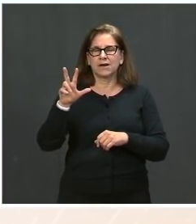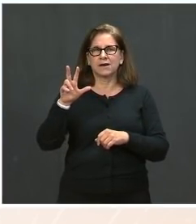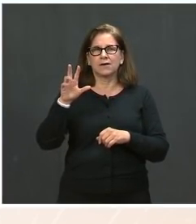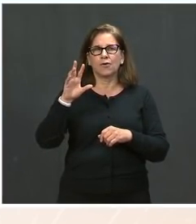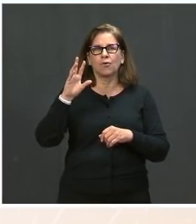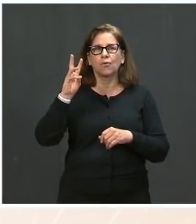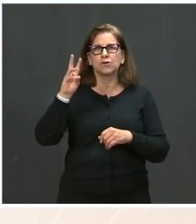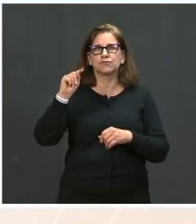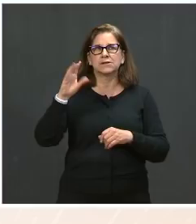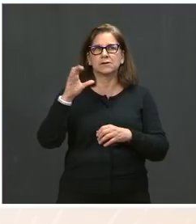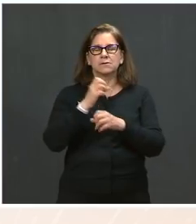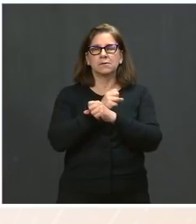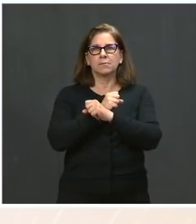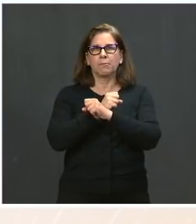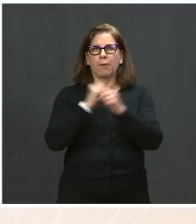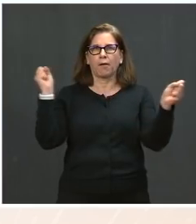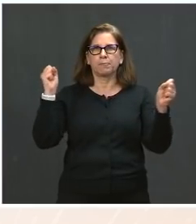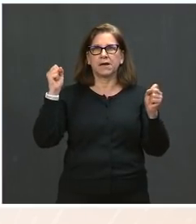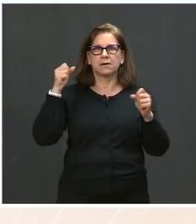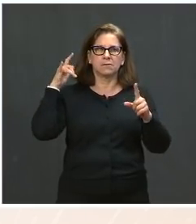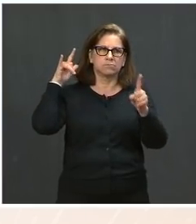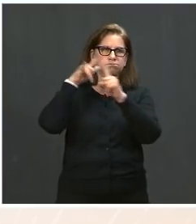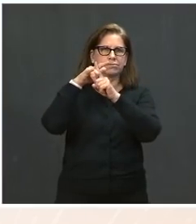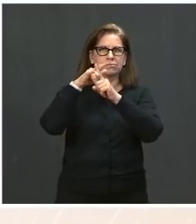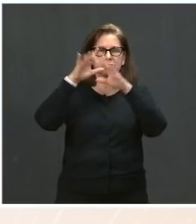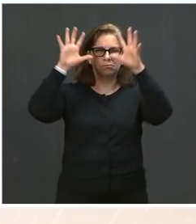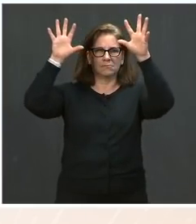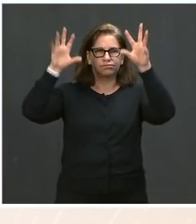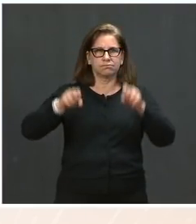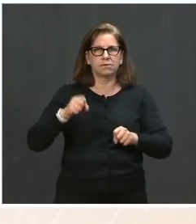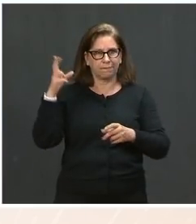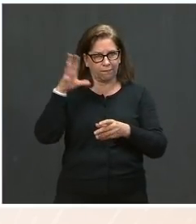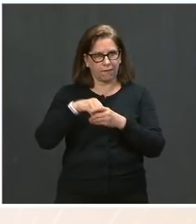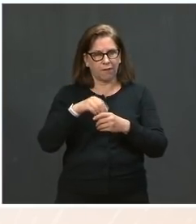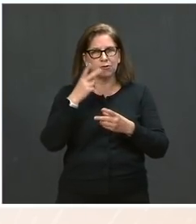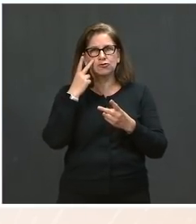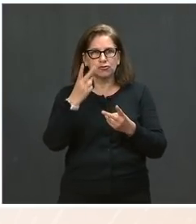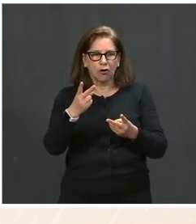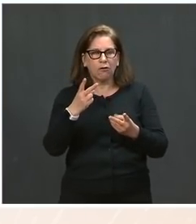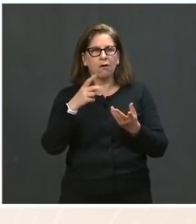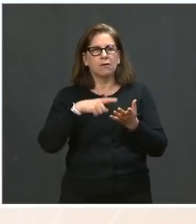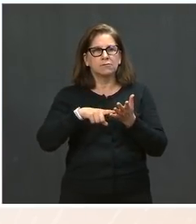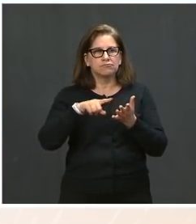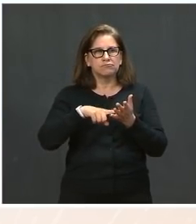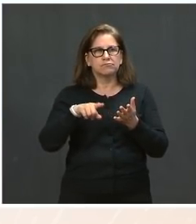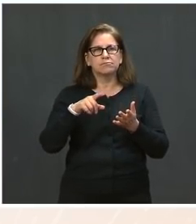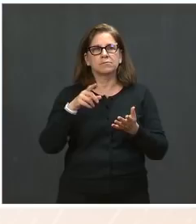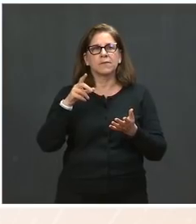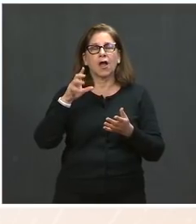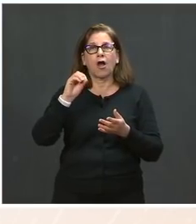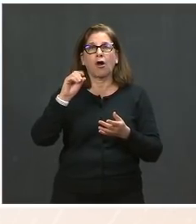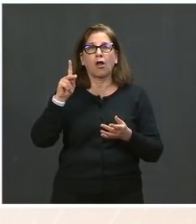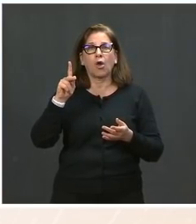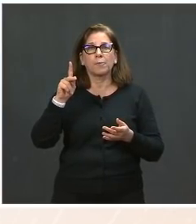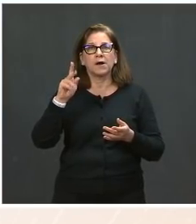there was investigations into the World Trade Center bombing and Oklahoma City bombing. He's overseen complex firearms trafficking cases.